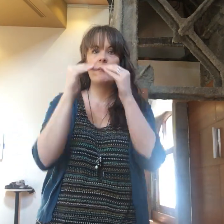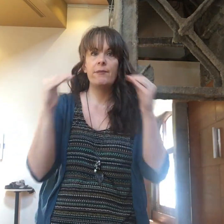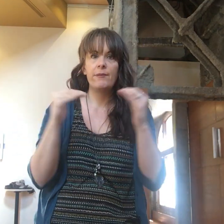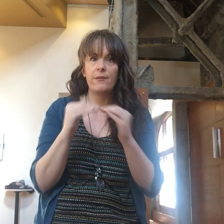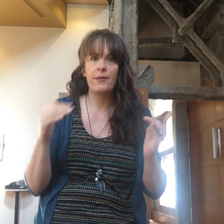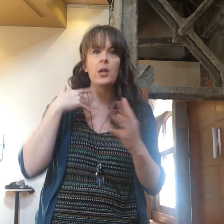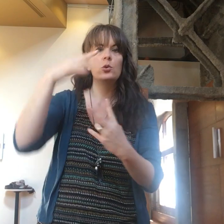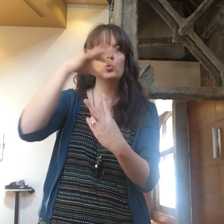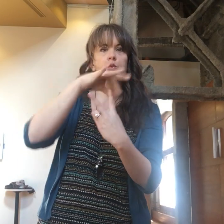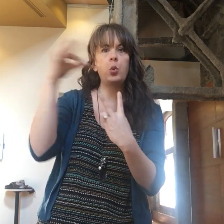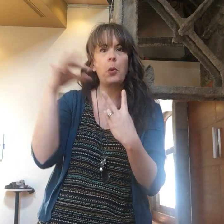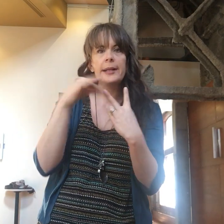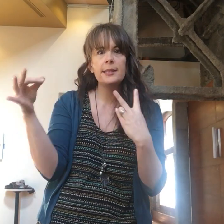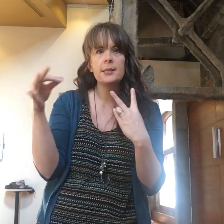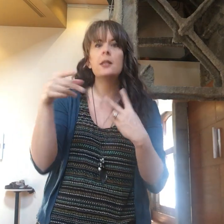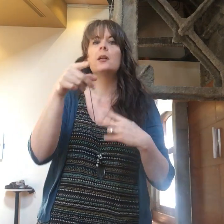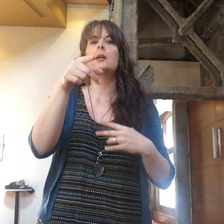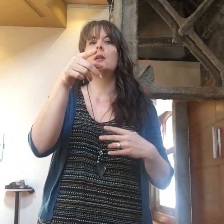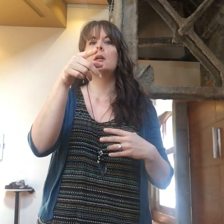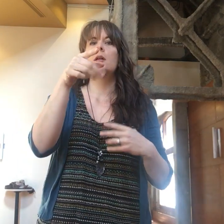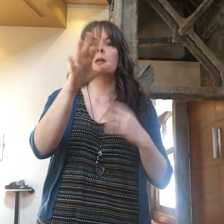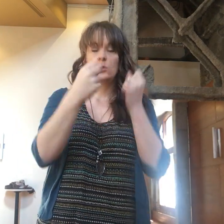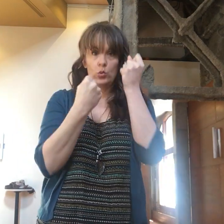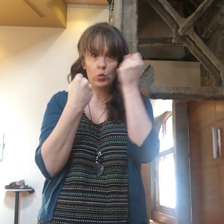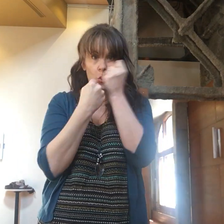Business sponsor and Contribution choice levels